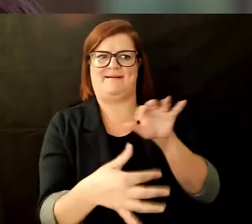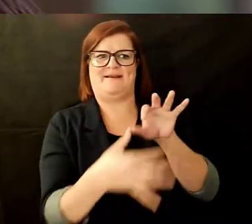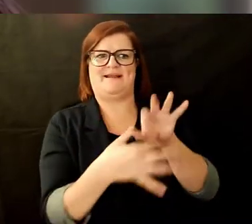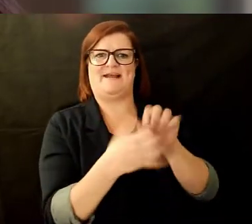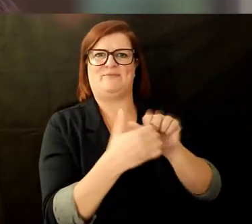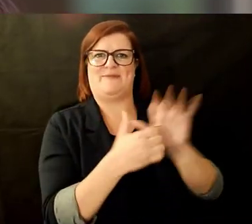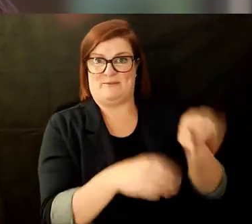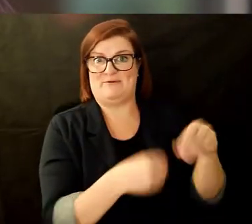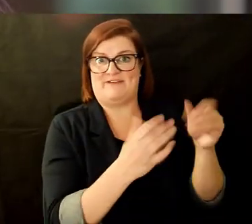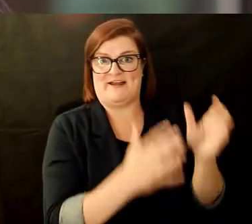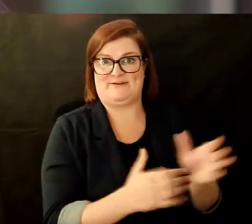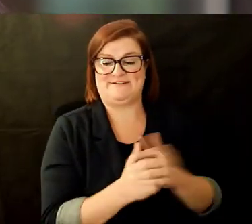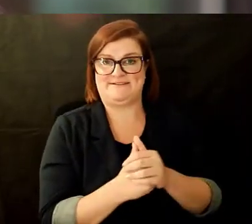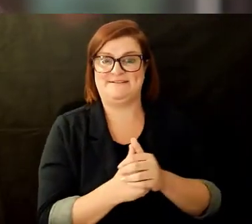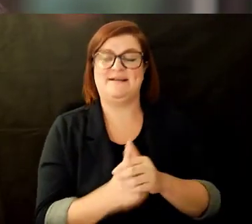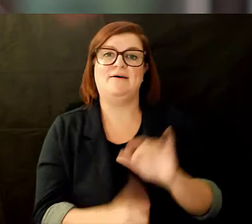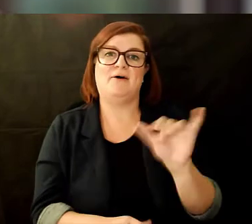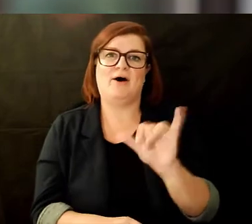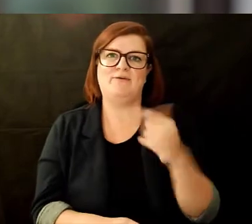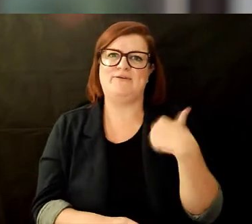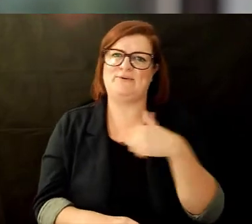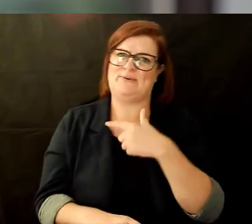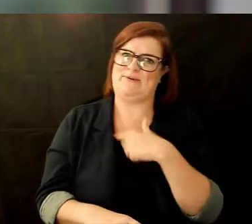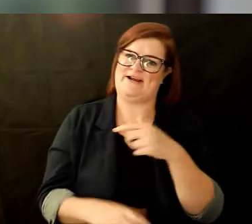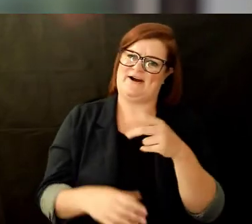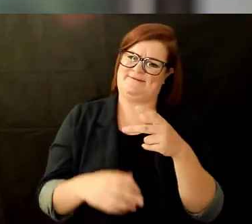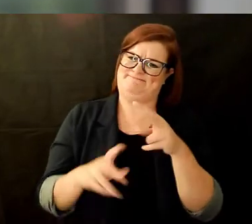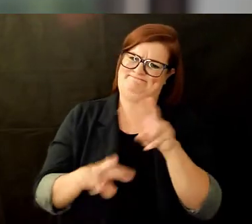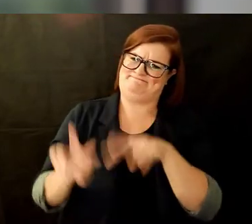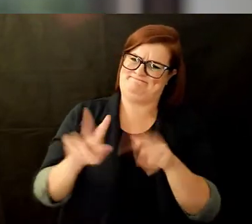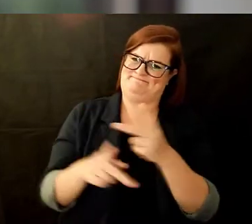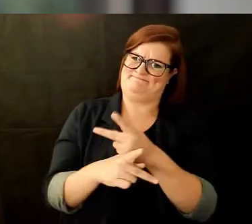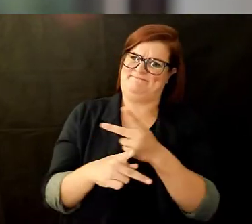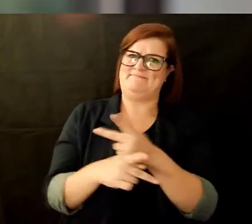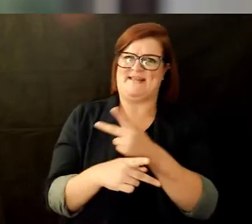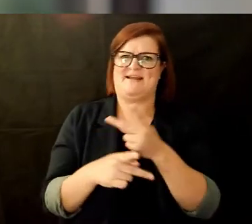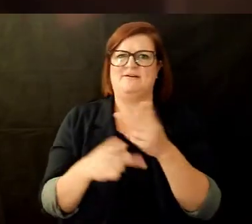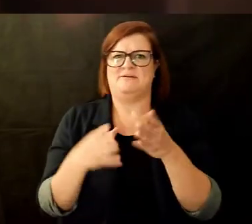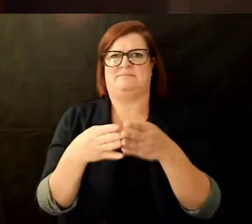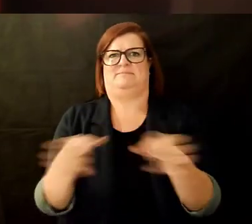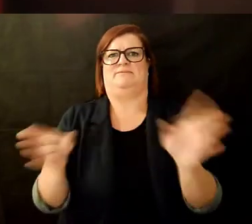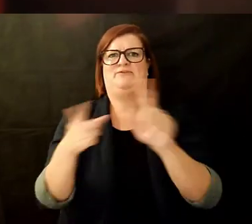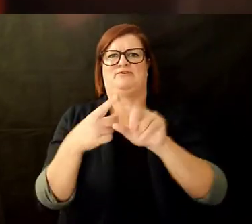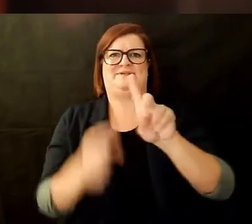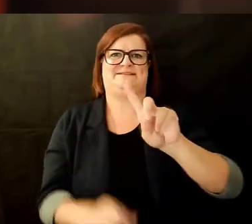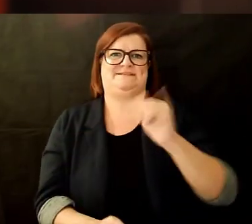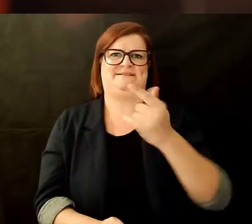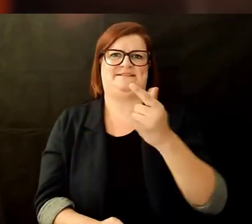but we're also looking at broadening this into what is termed the digital front door. Now, that we are fully